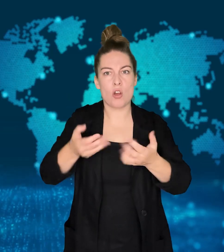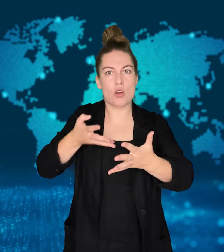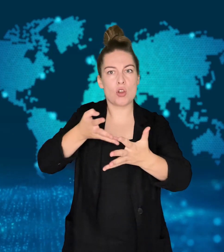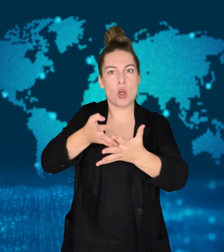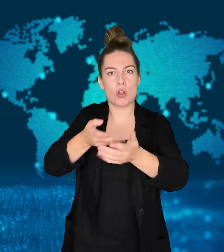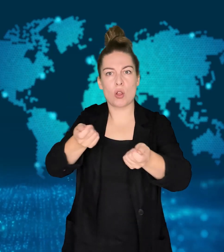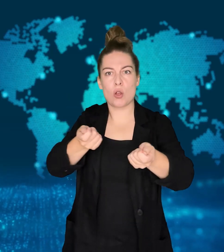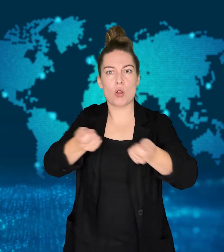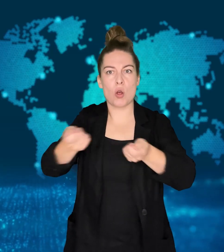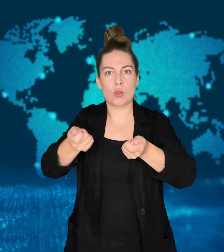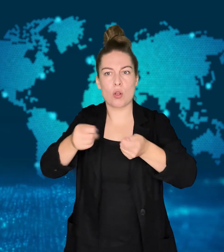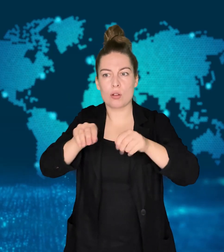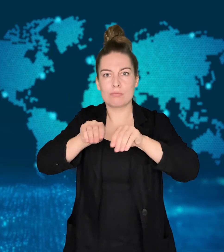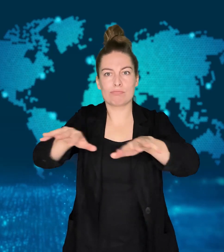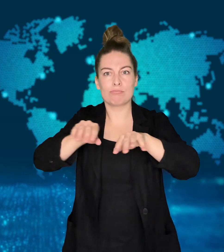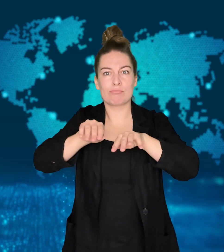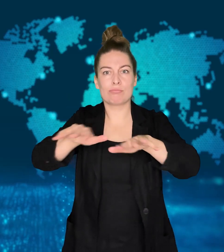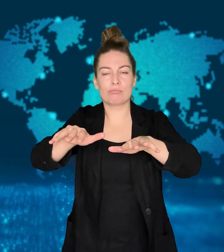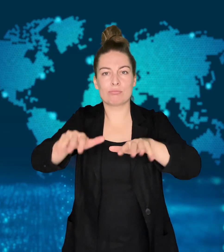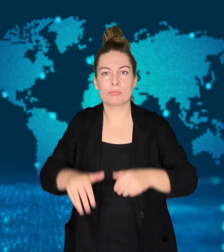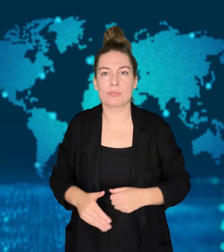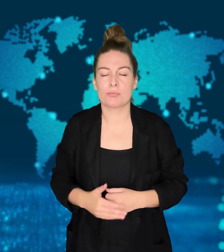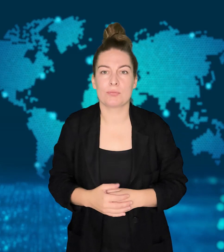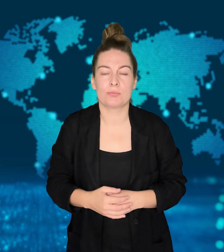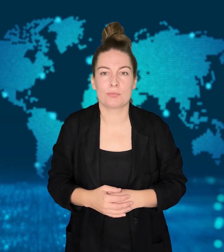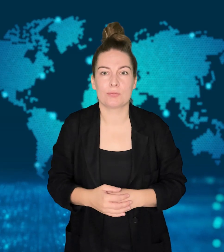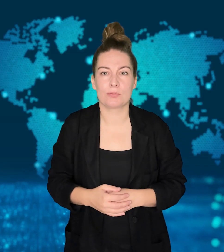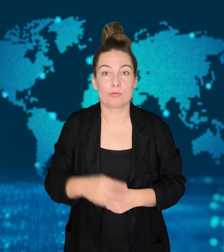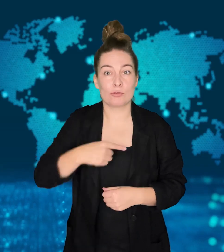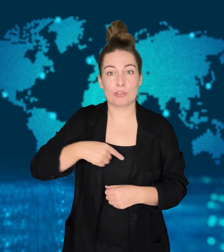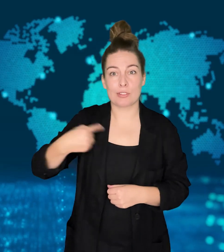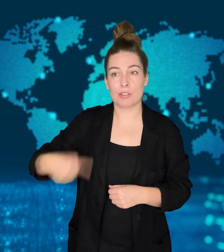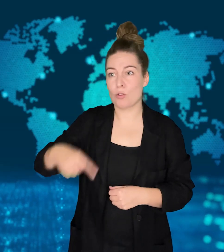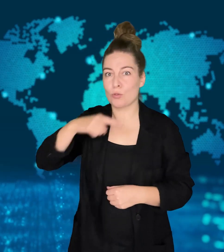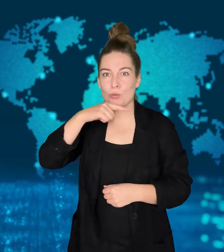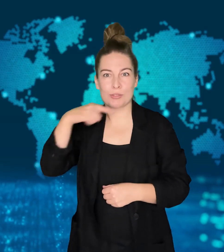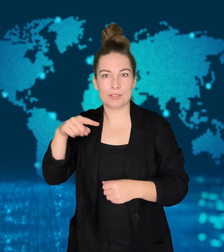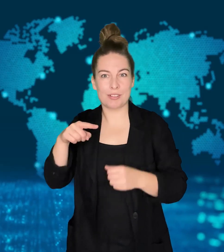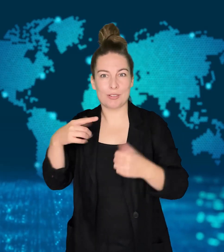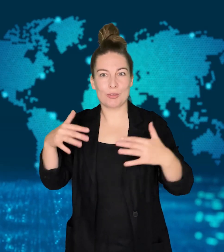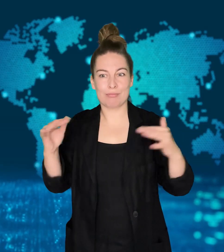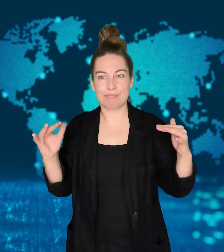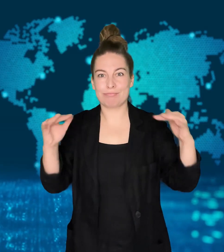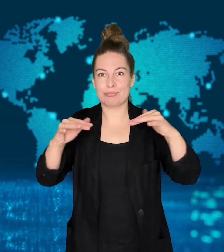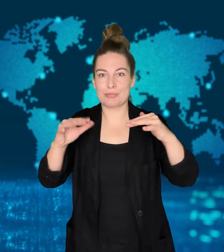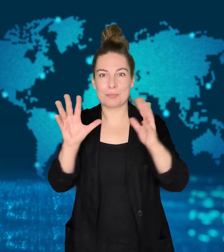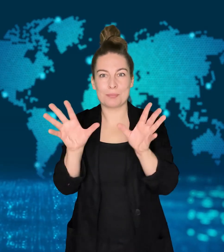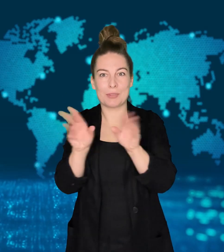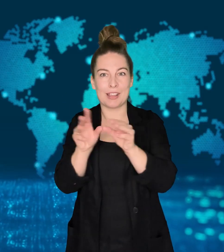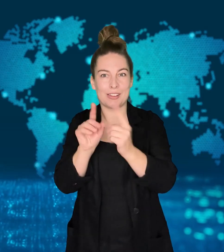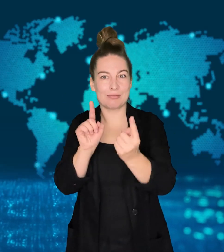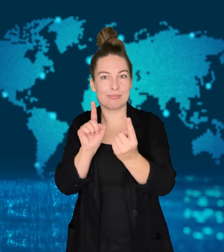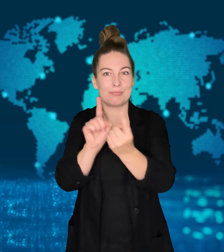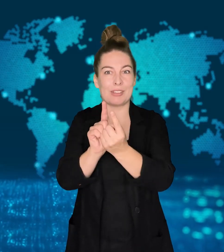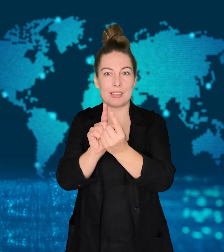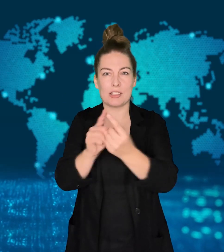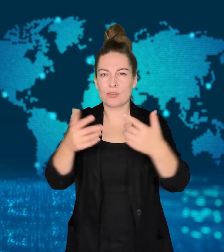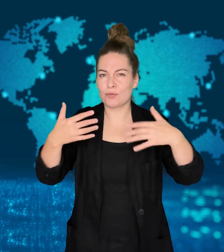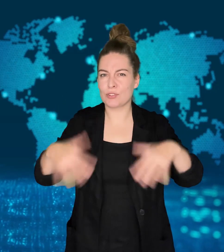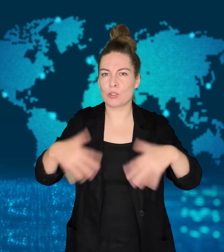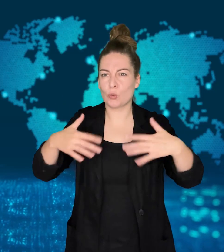the meetings between China and Russia.